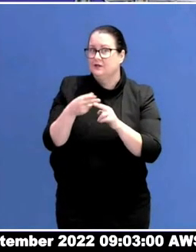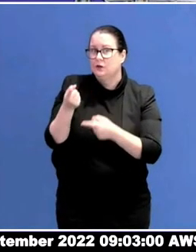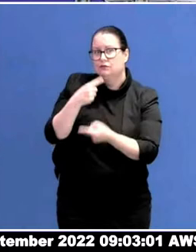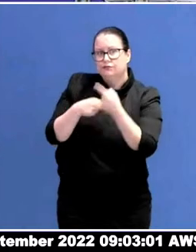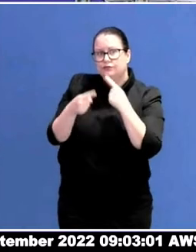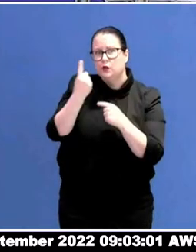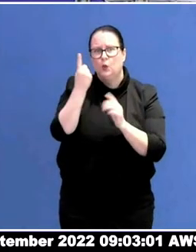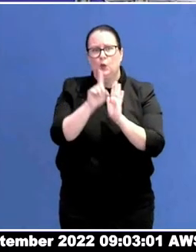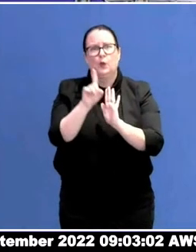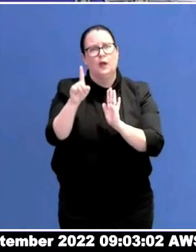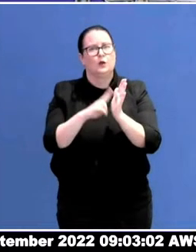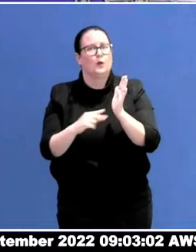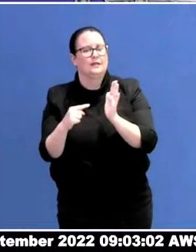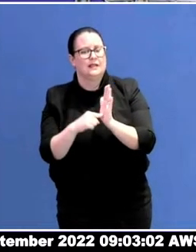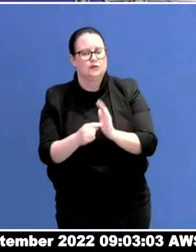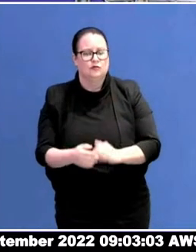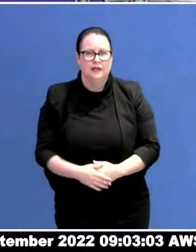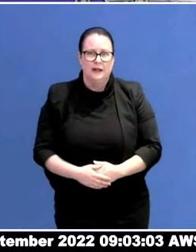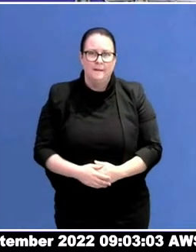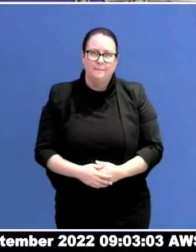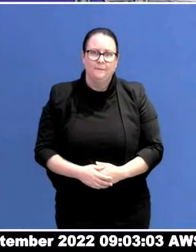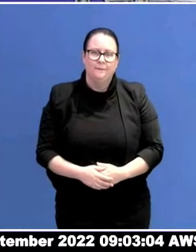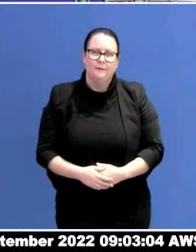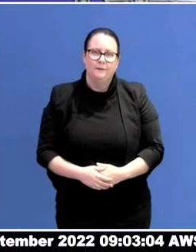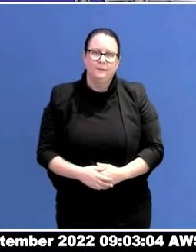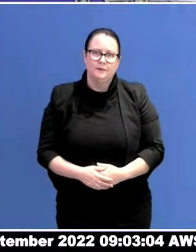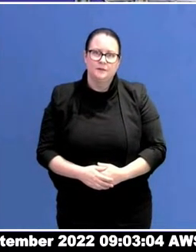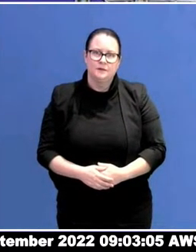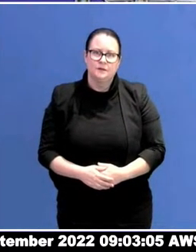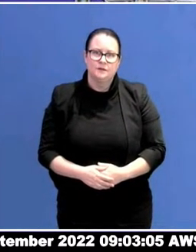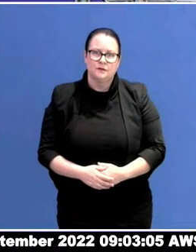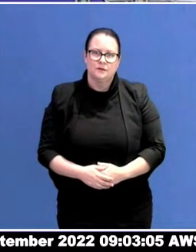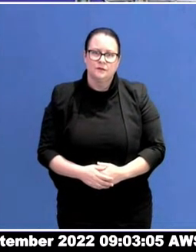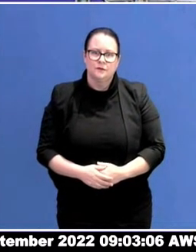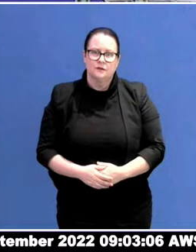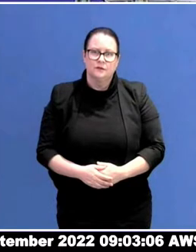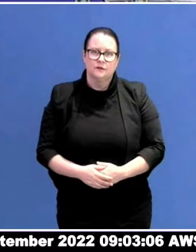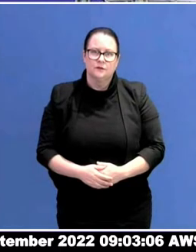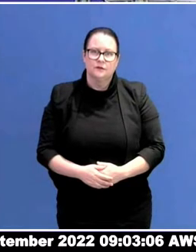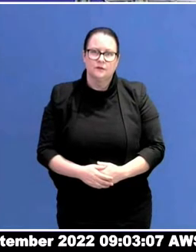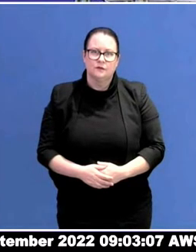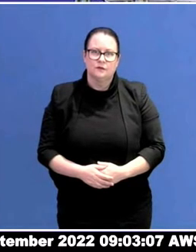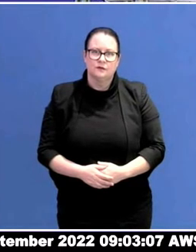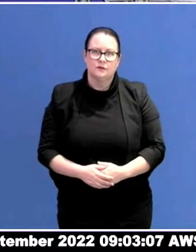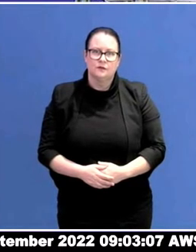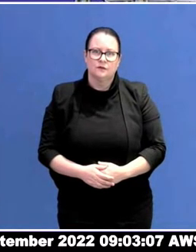place. Apparently not.